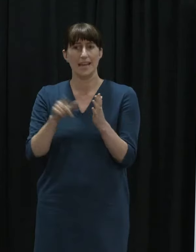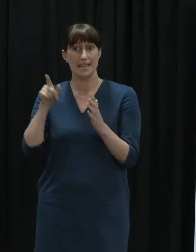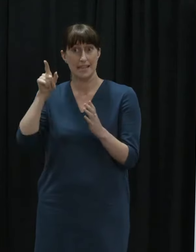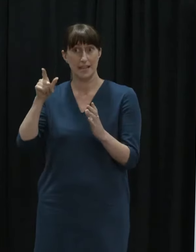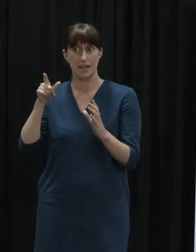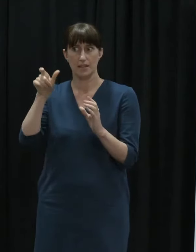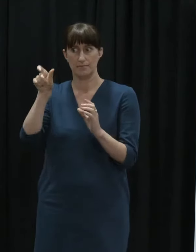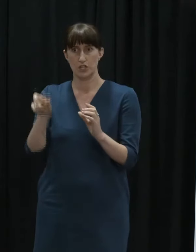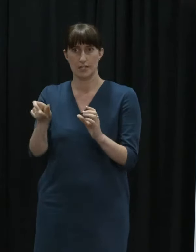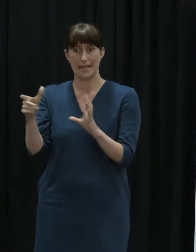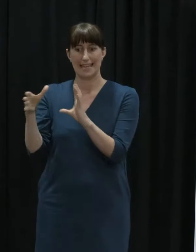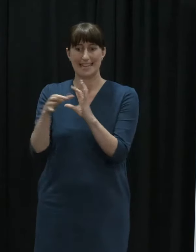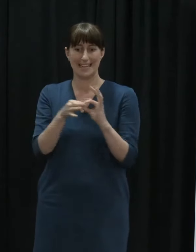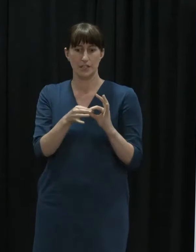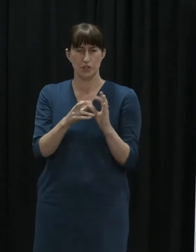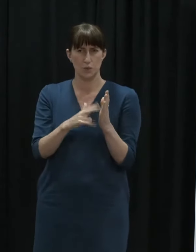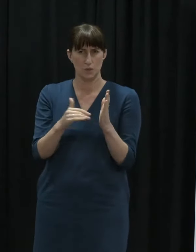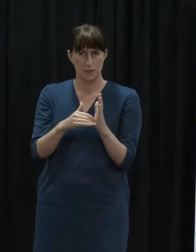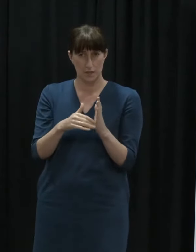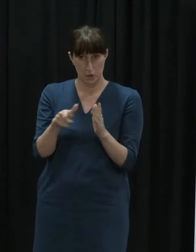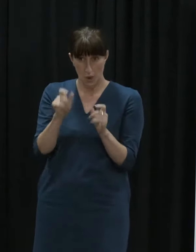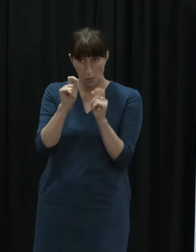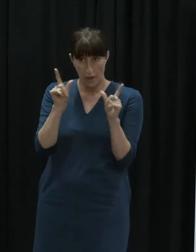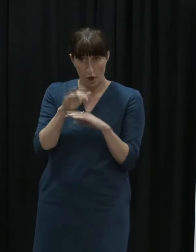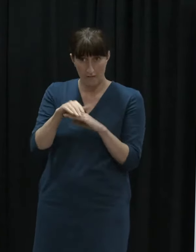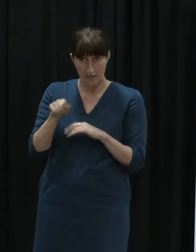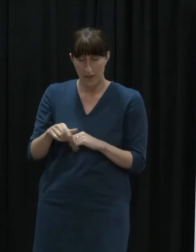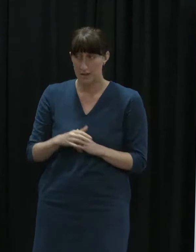are you aware